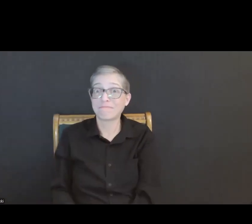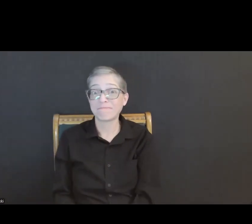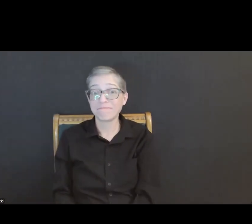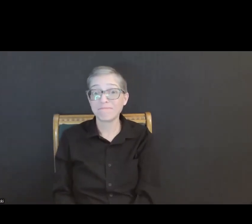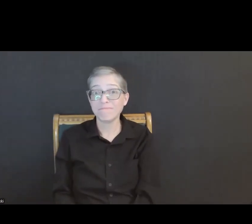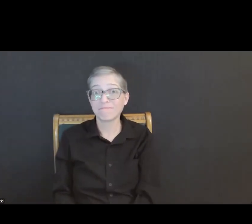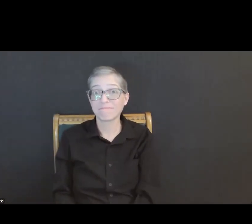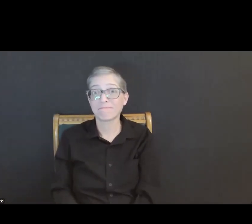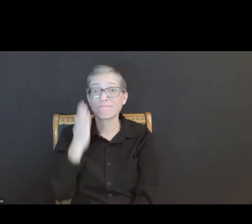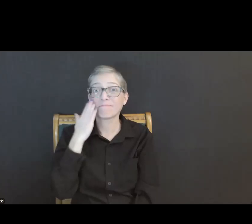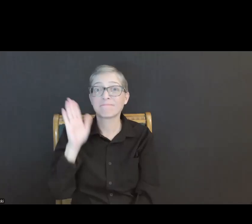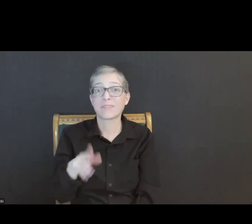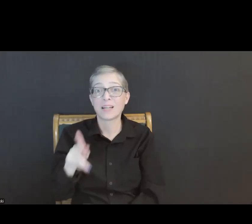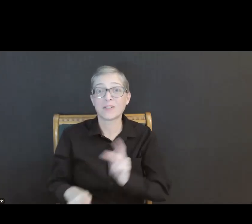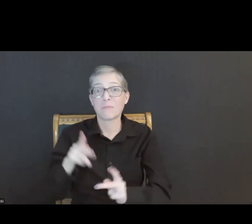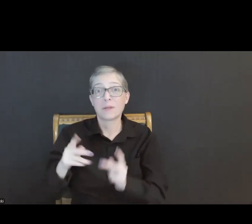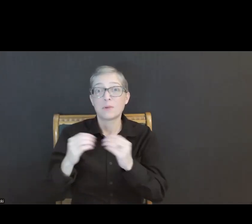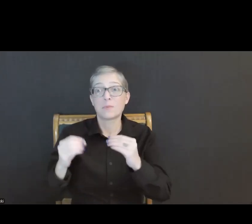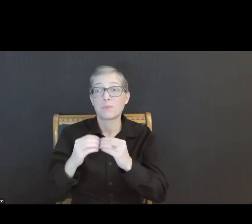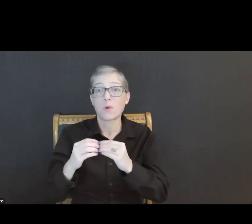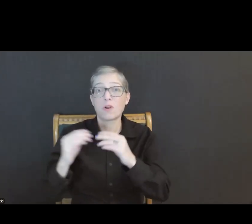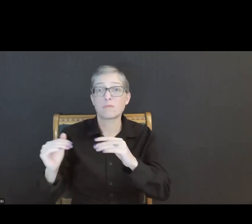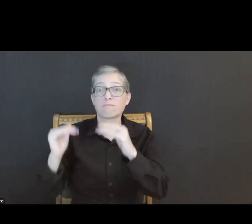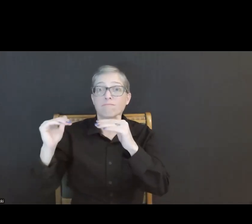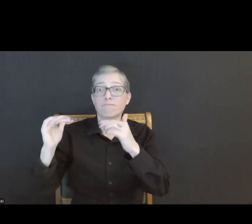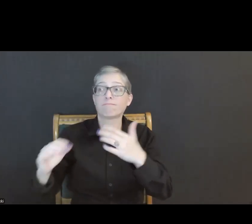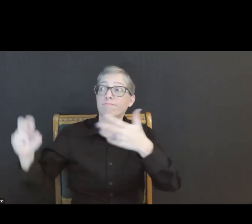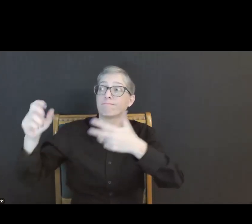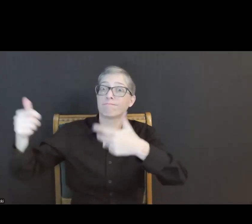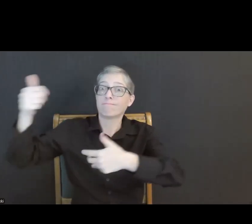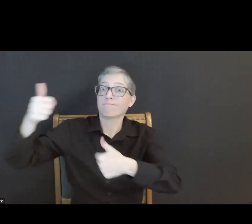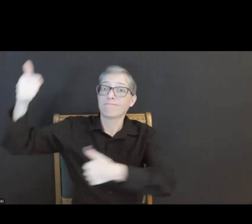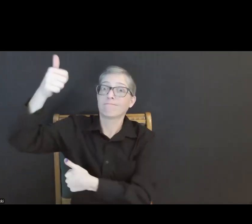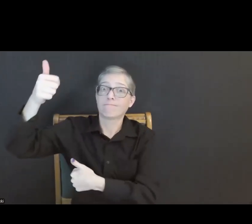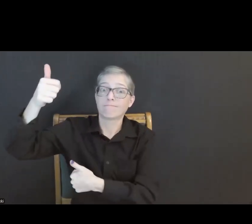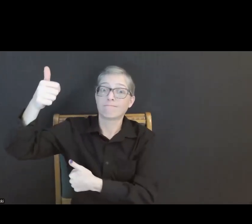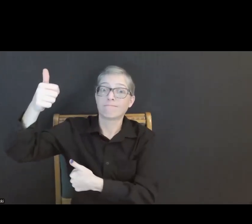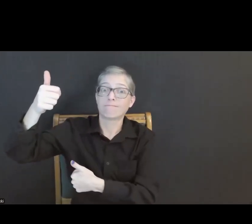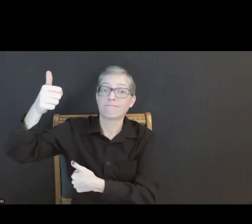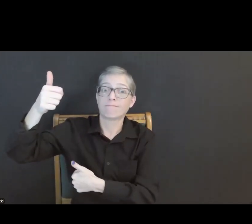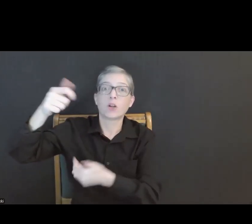to why they would do it um it's right off so please write off the effort that you need to